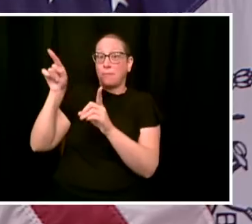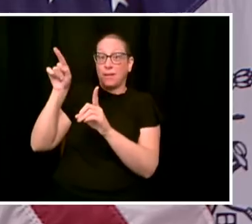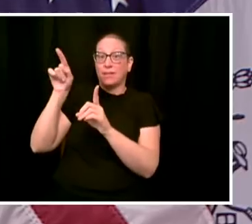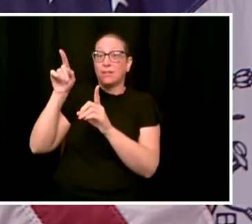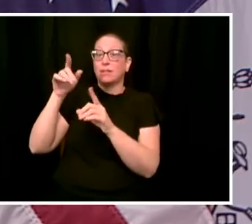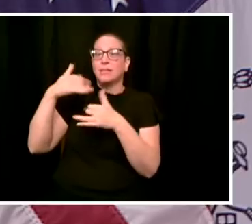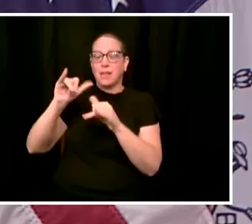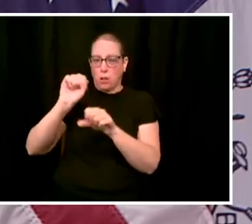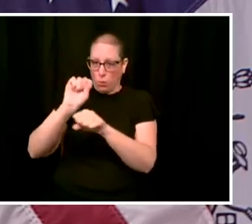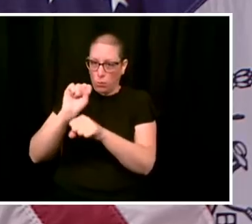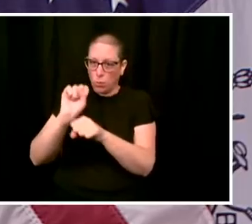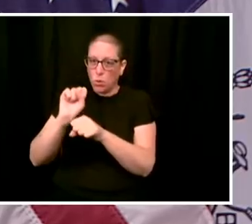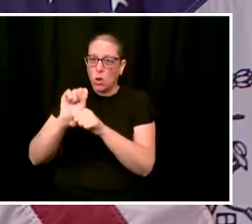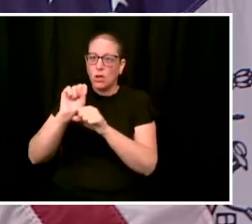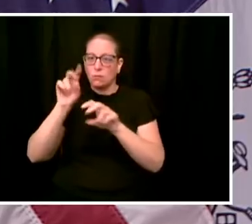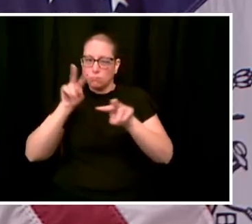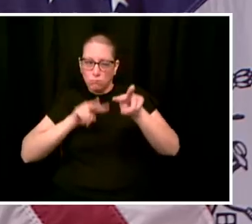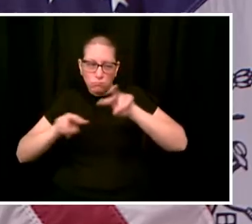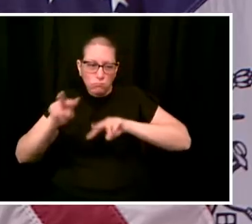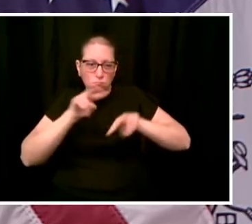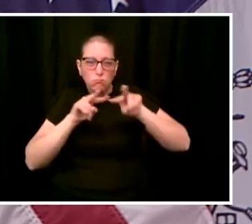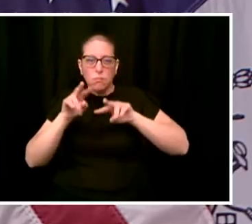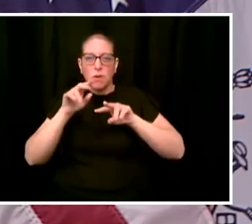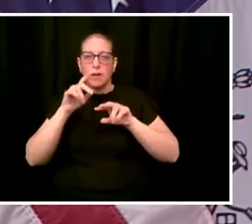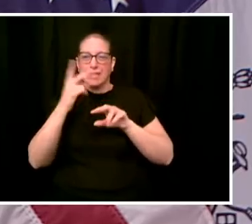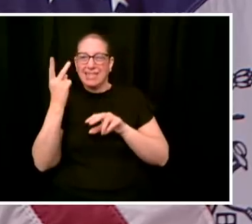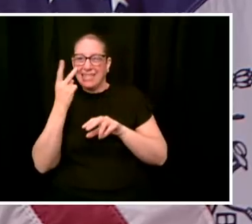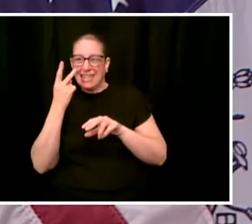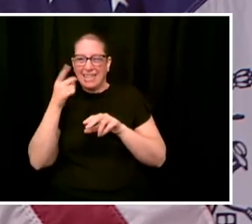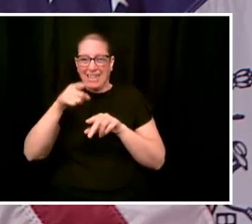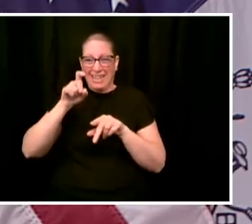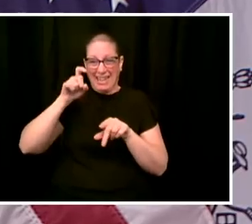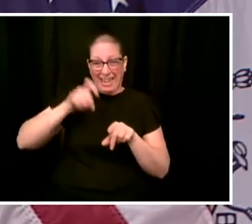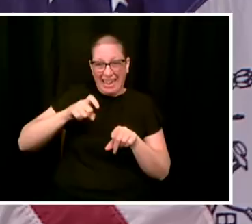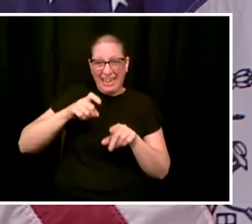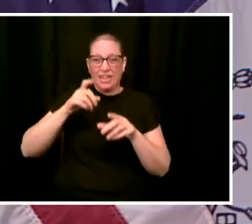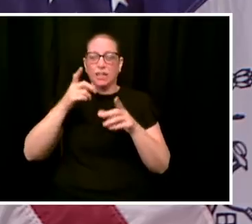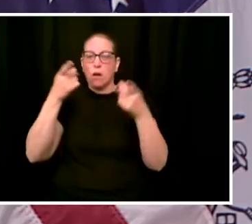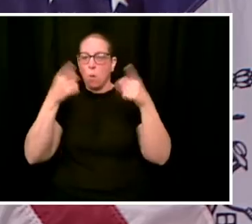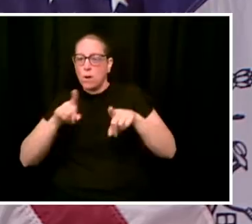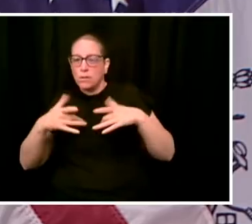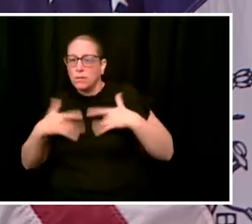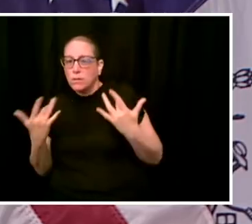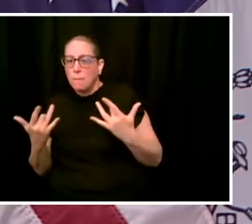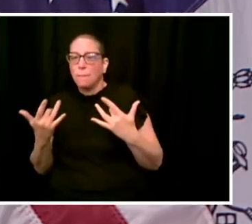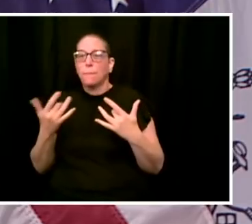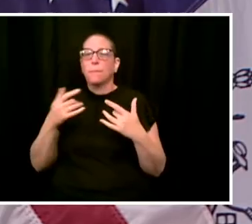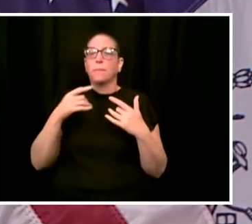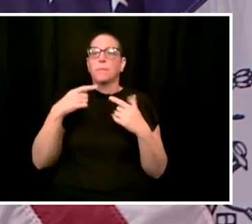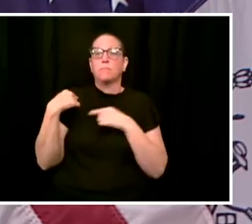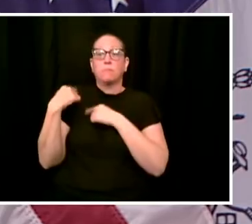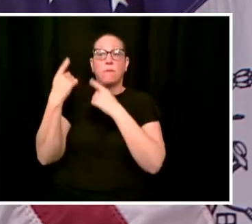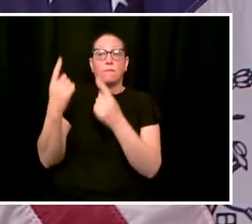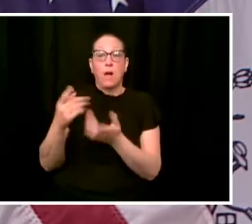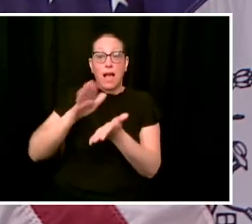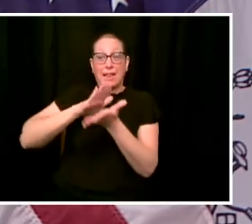DEPARTMENT IS OUT THERE SURVEYING REGULARLY AND THE FACT THAT WE KEPT